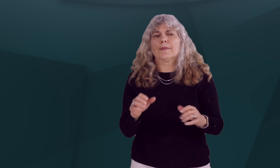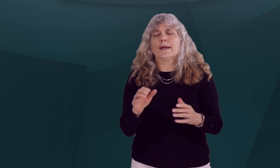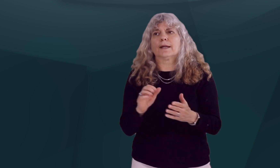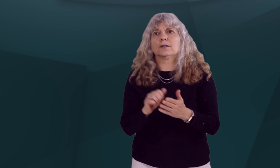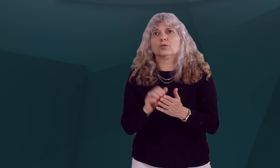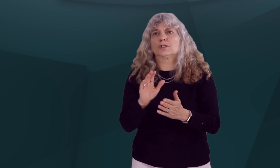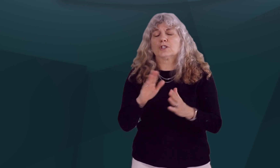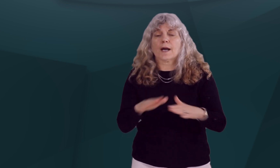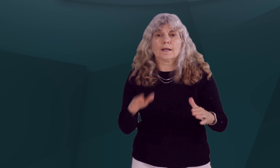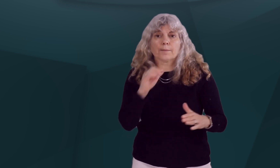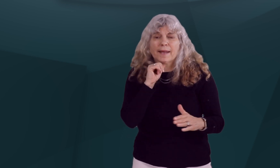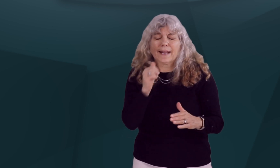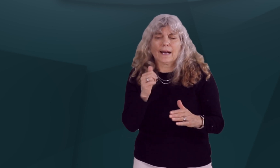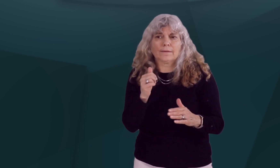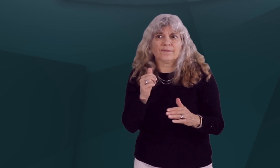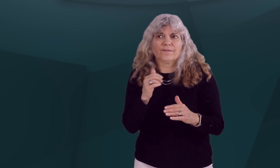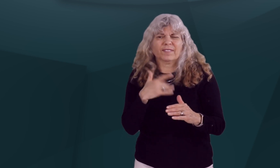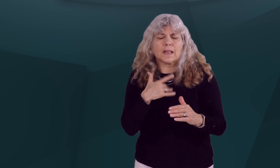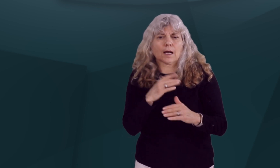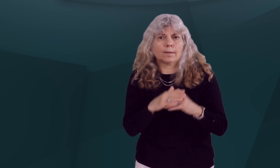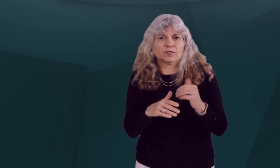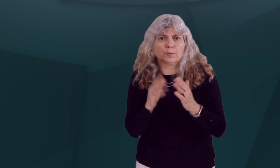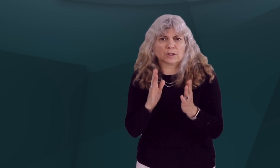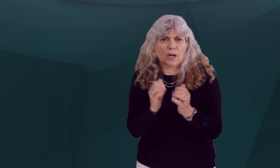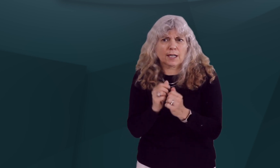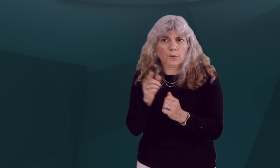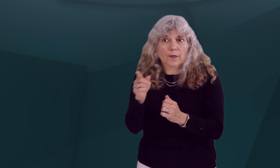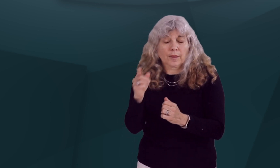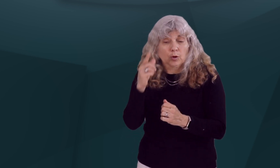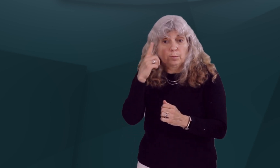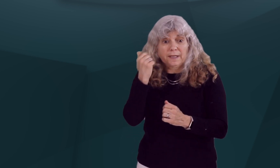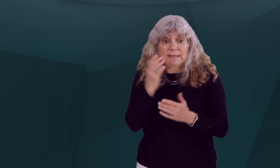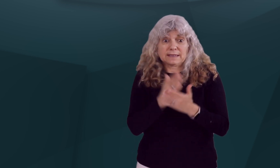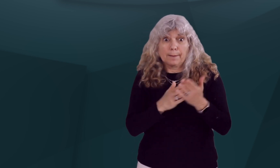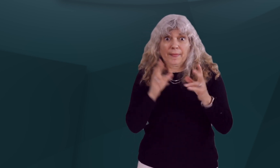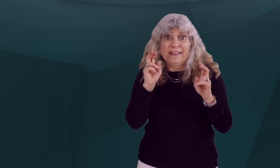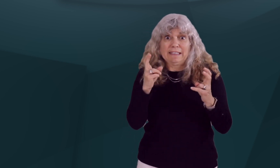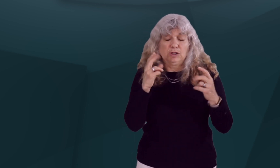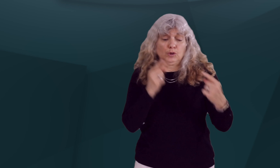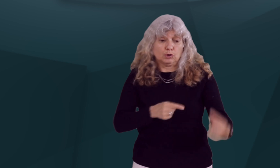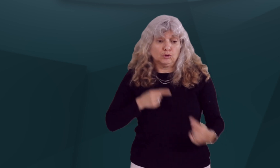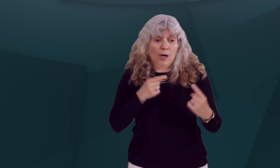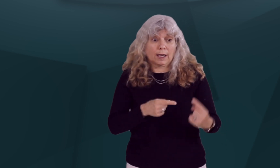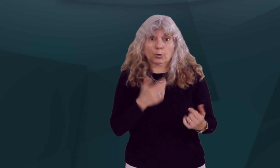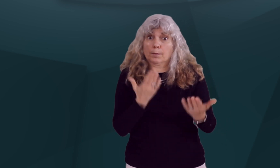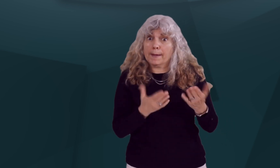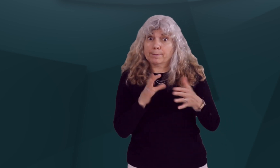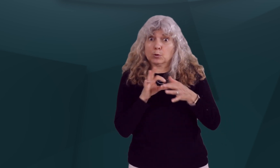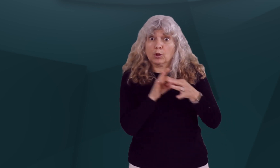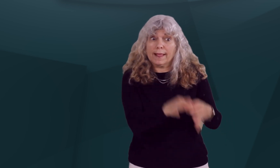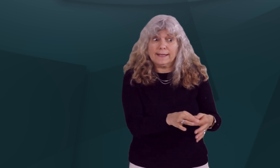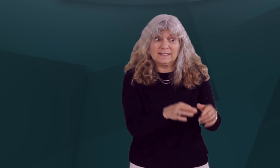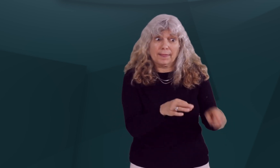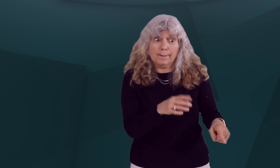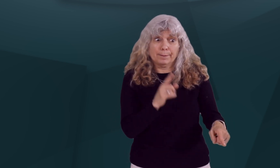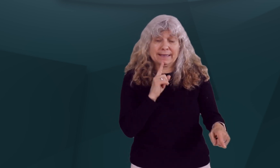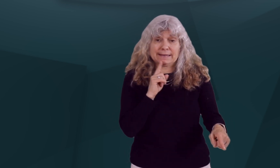It's possible that, at times, your child may not feel comfortable talking with you because some of their issues may be related to them being deaf.